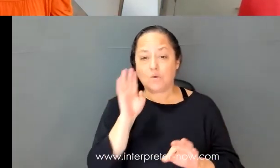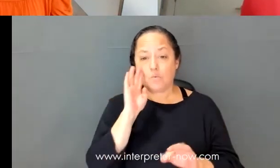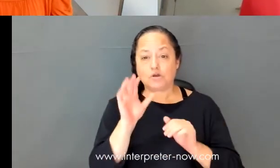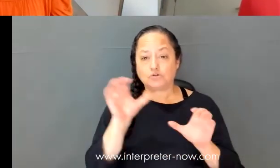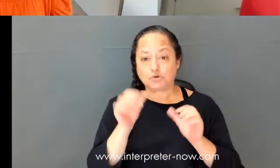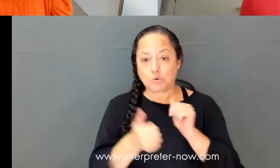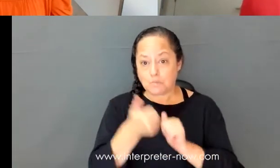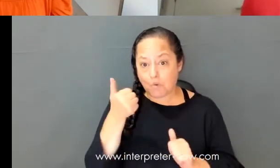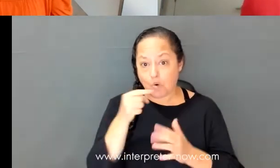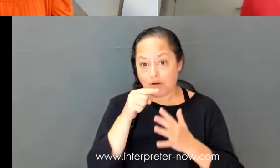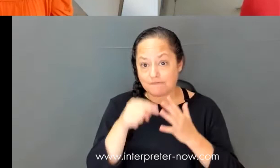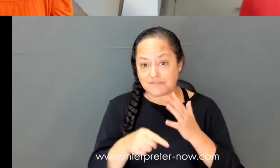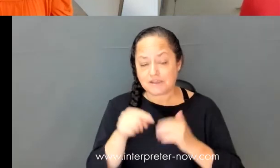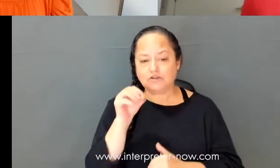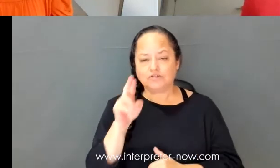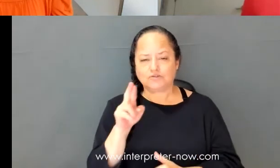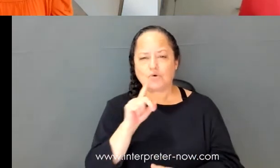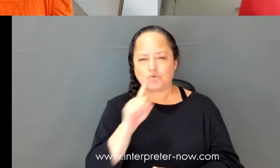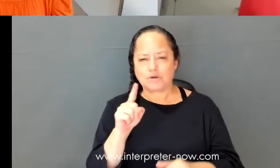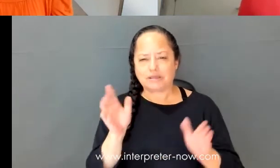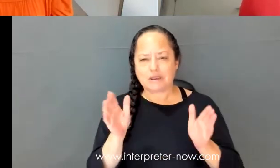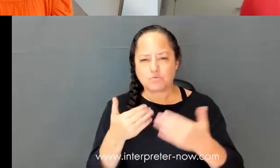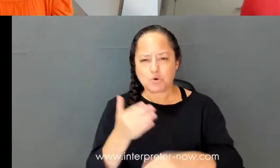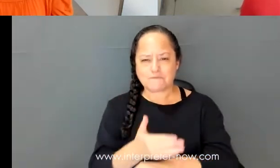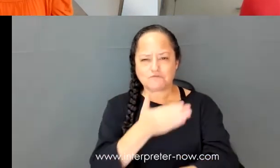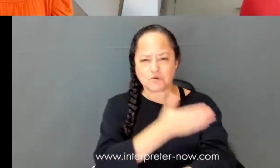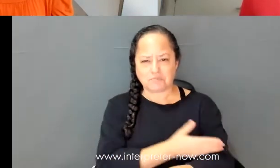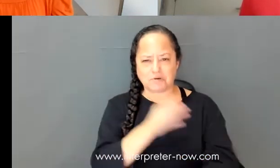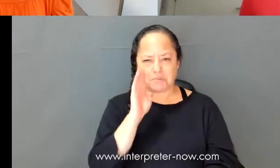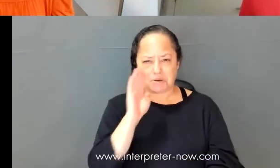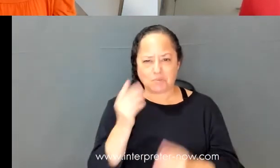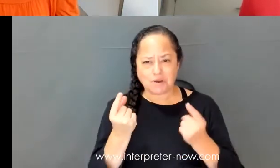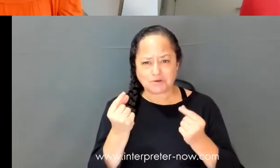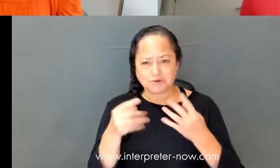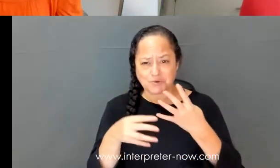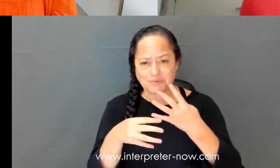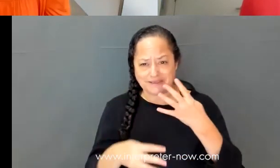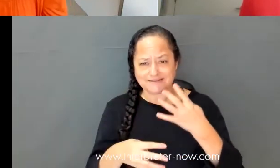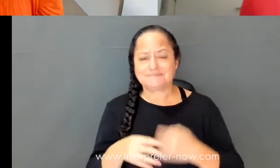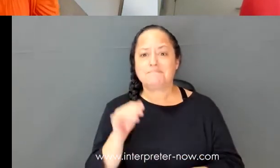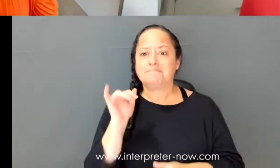or "Actually, no. There's room for improvement. Here's what we're going to do." Awesome.